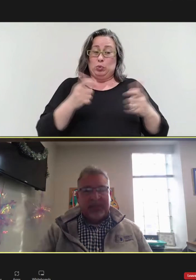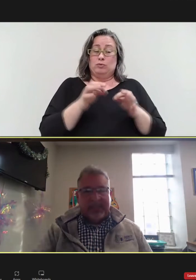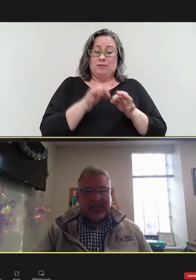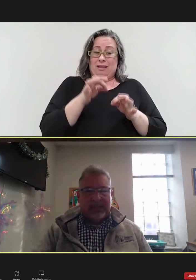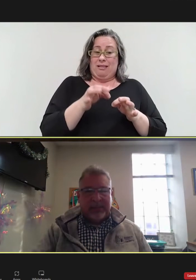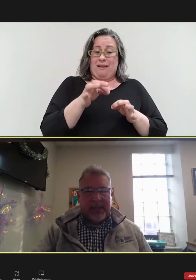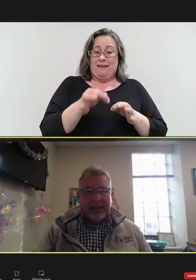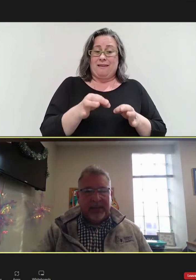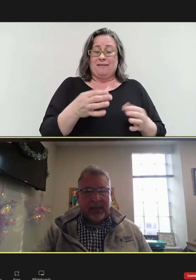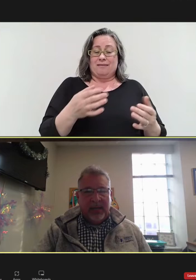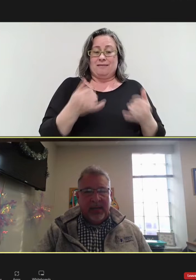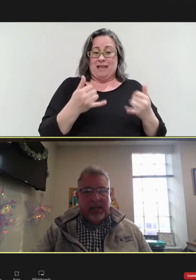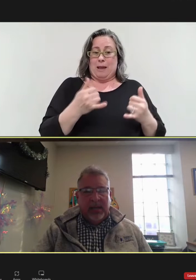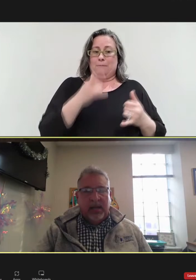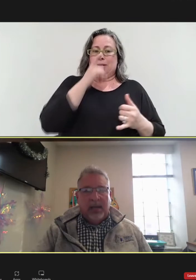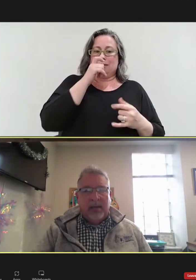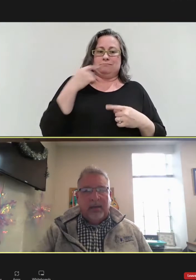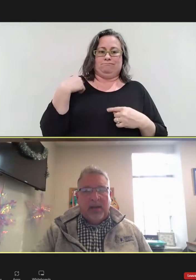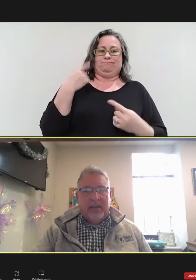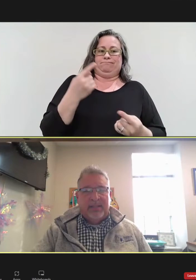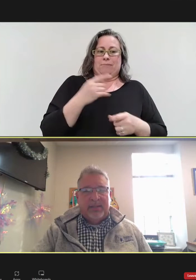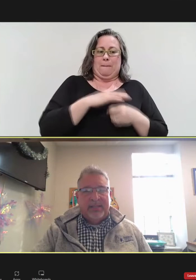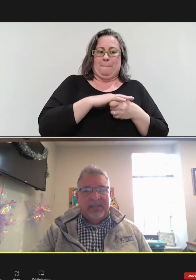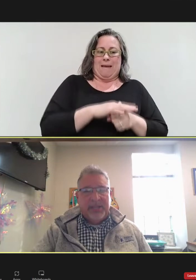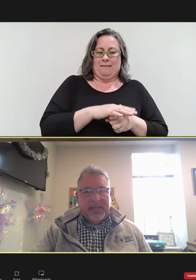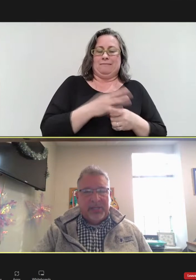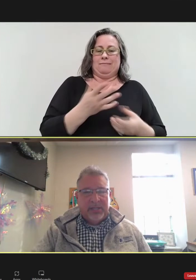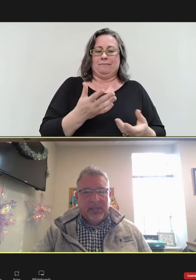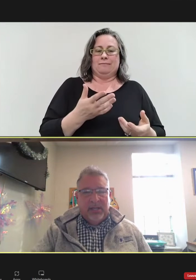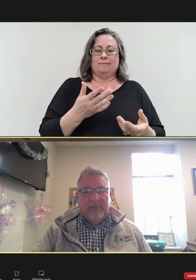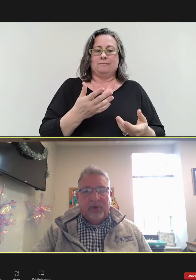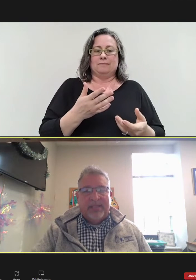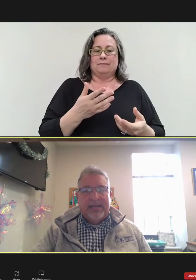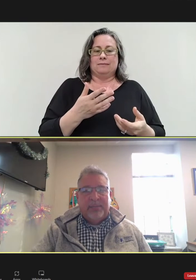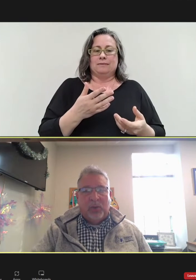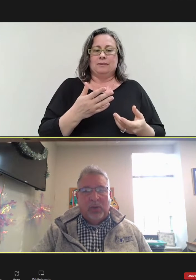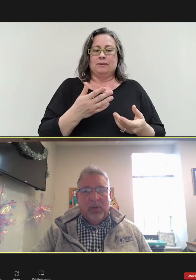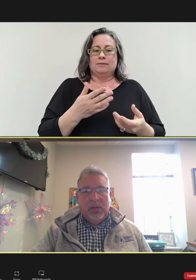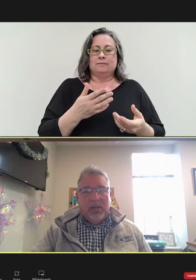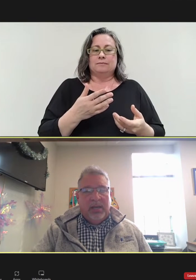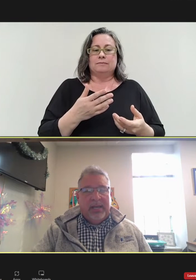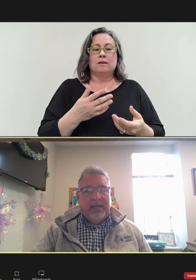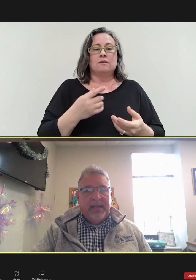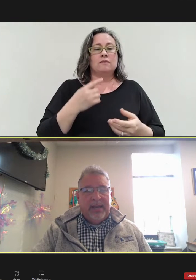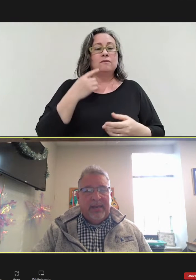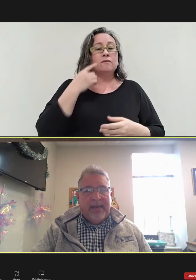especially since the pandemic in series initiation. For example, in Indiana,